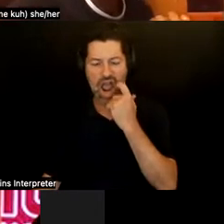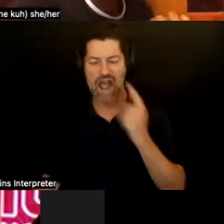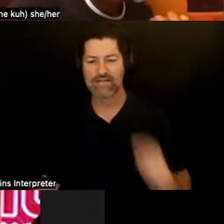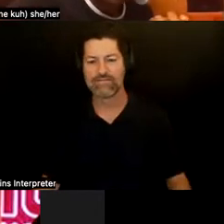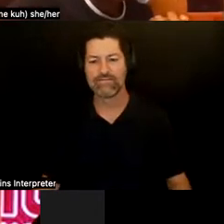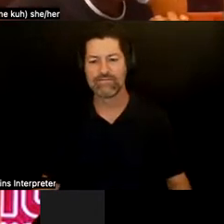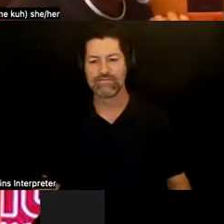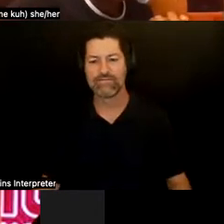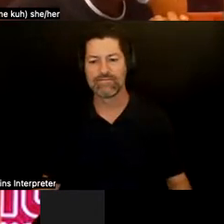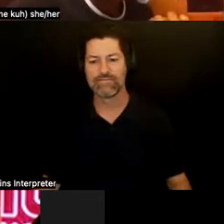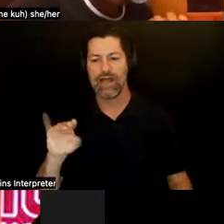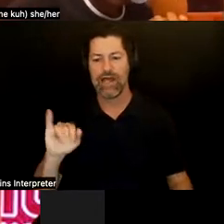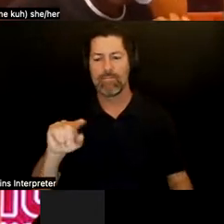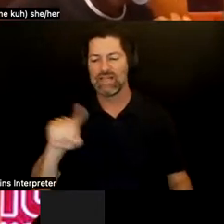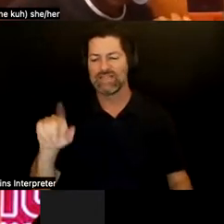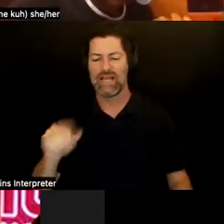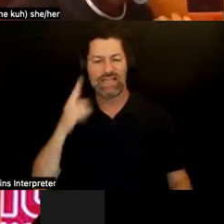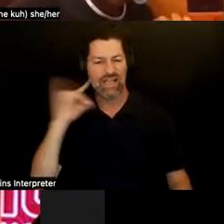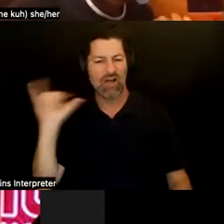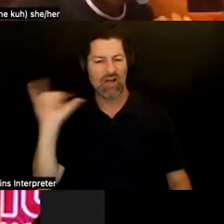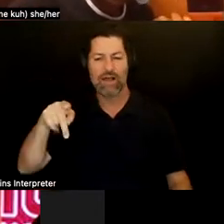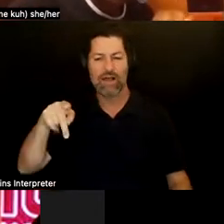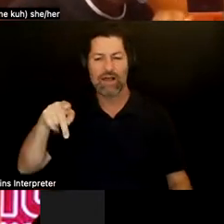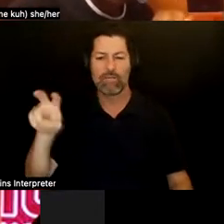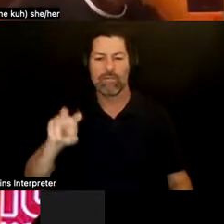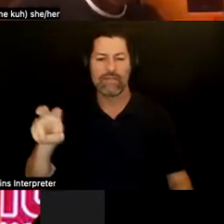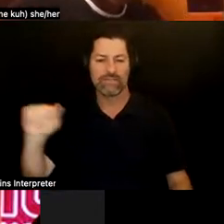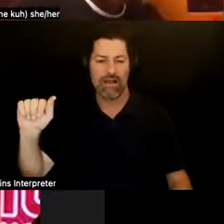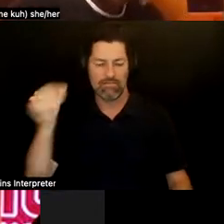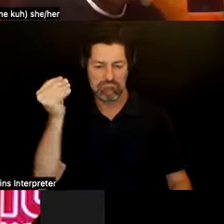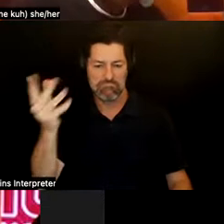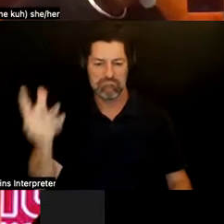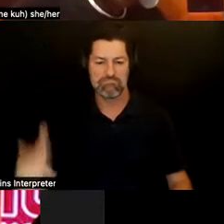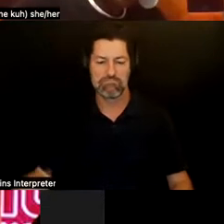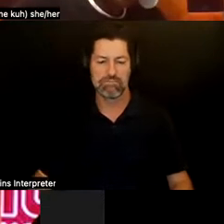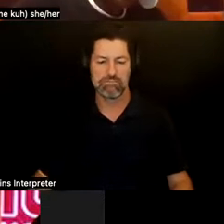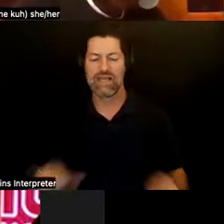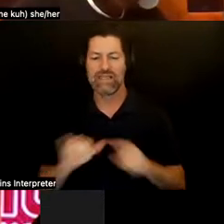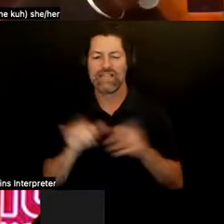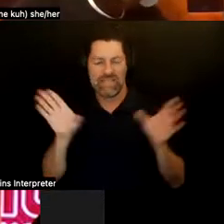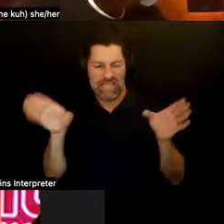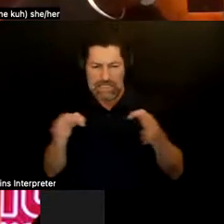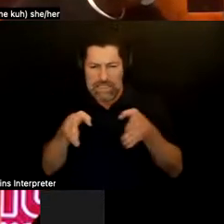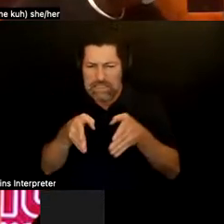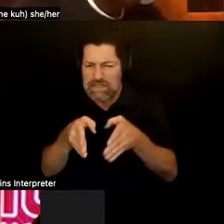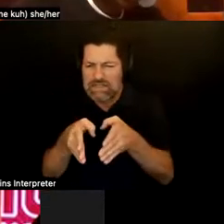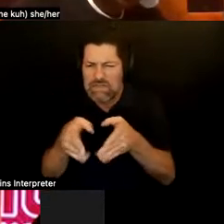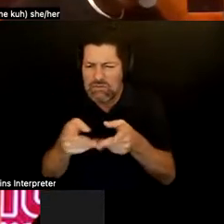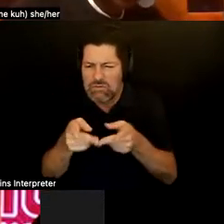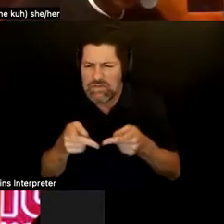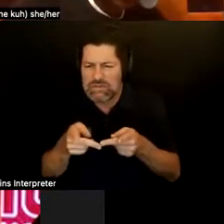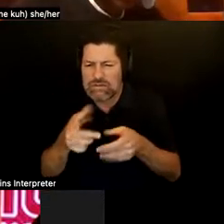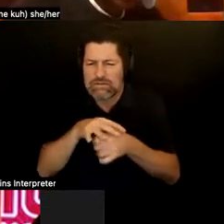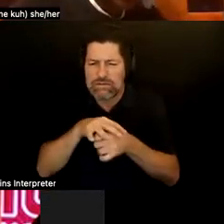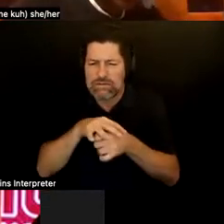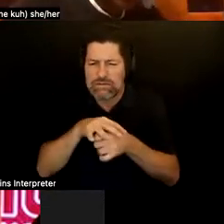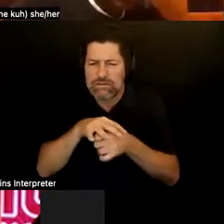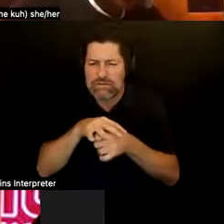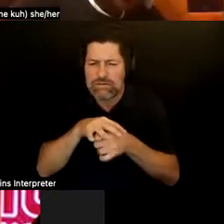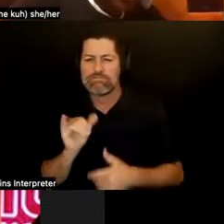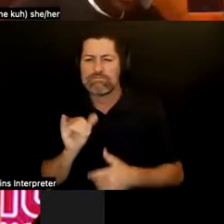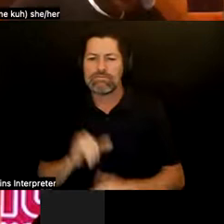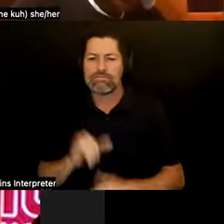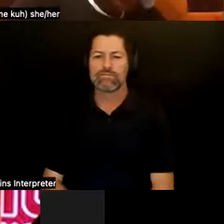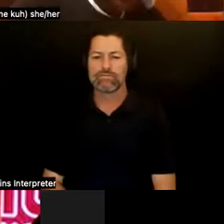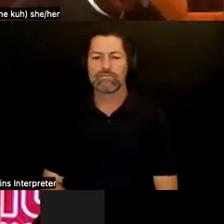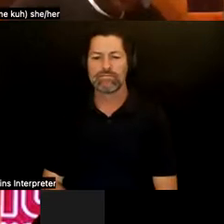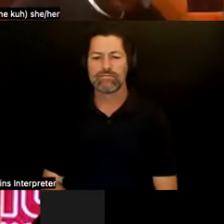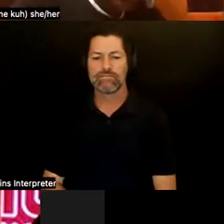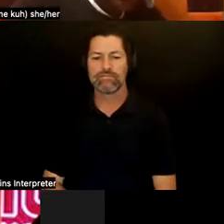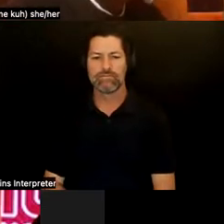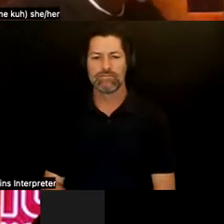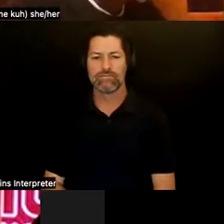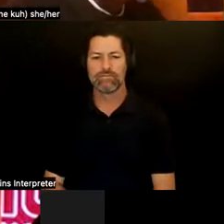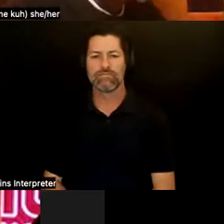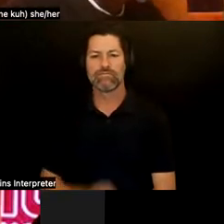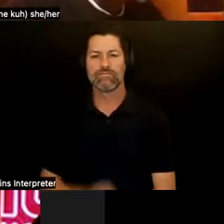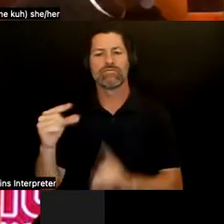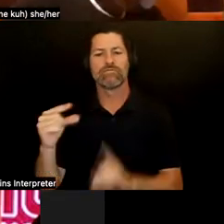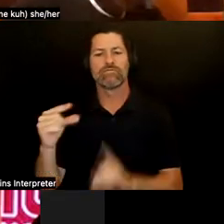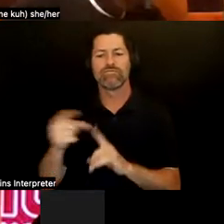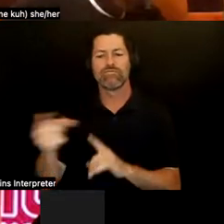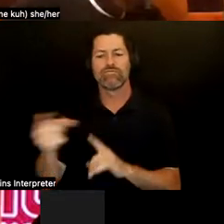20:16:34 Rhyme is are narrow places and here's the word Seder, that you're asking about before